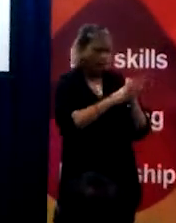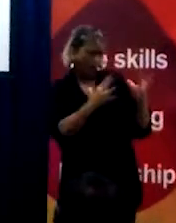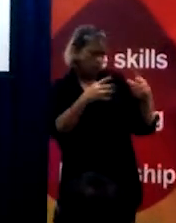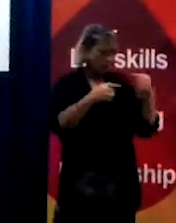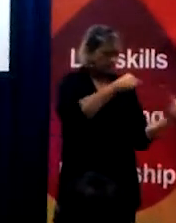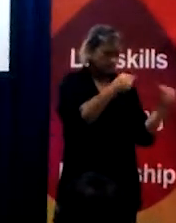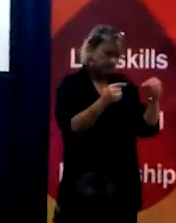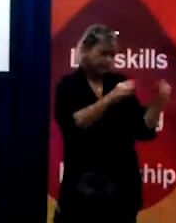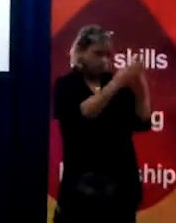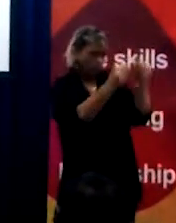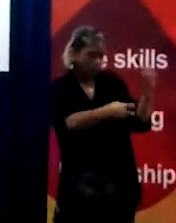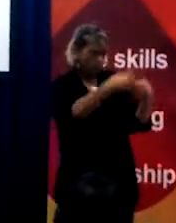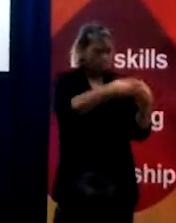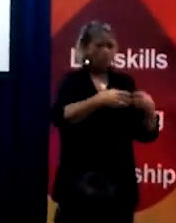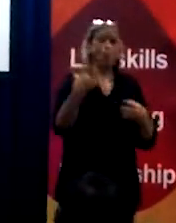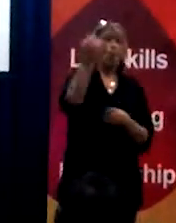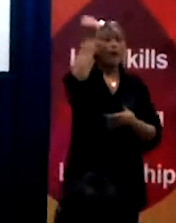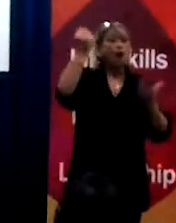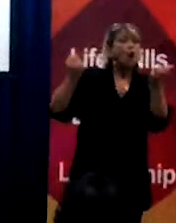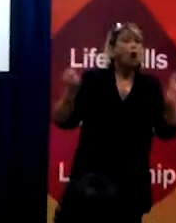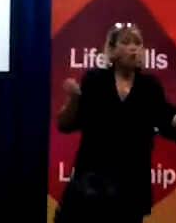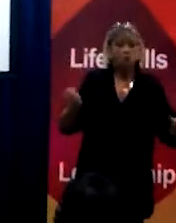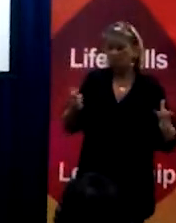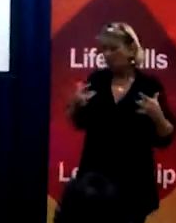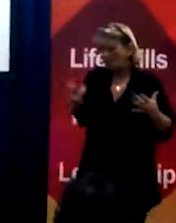lose, really important life skills.